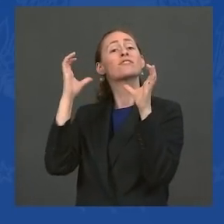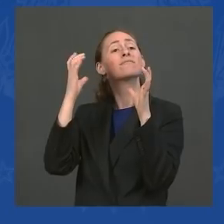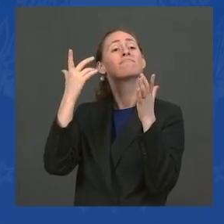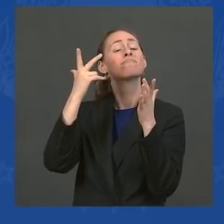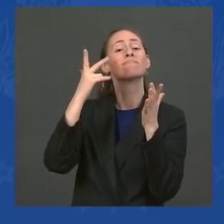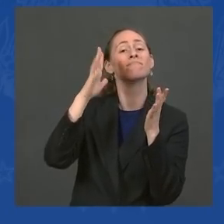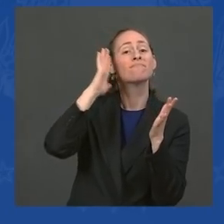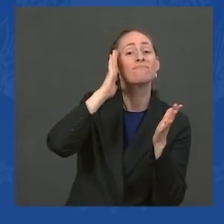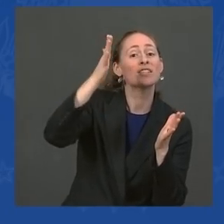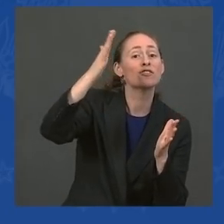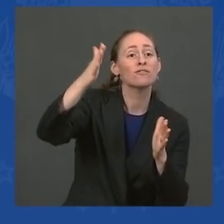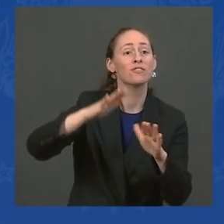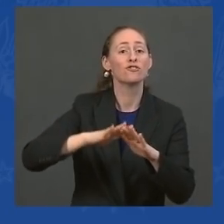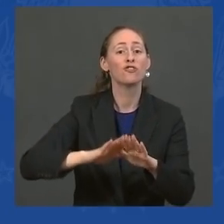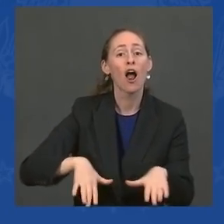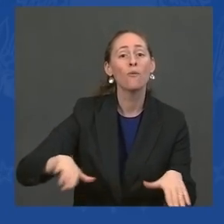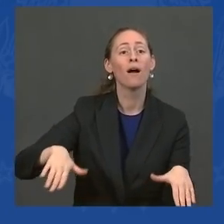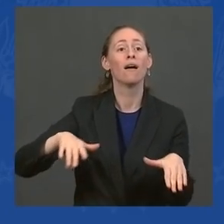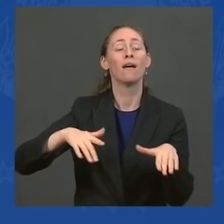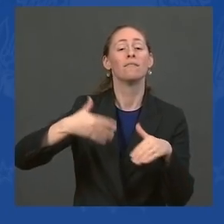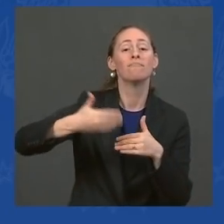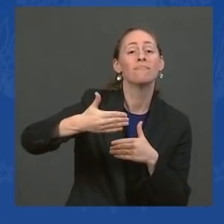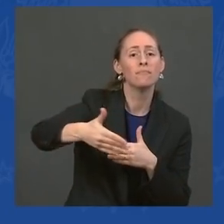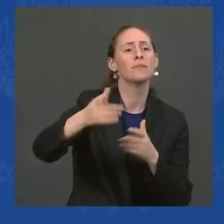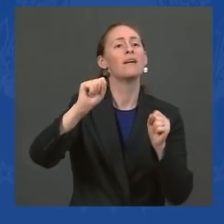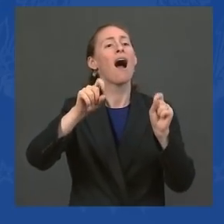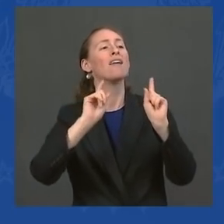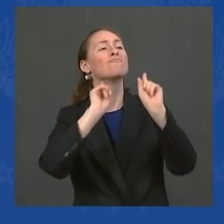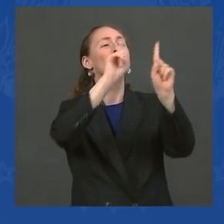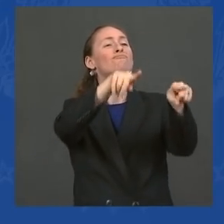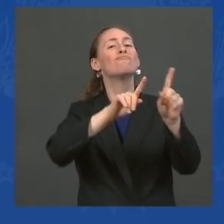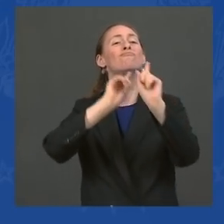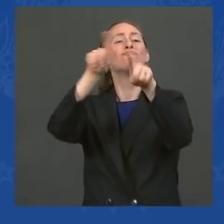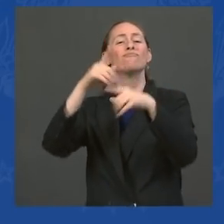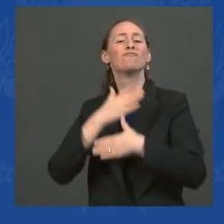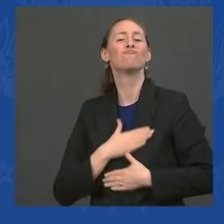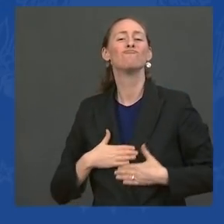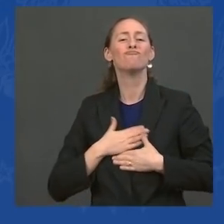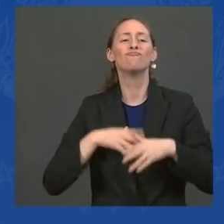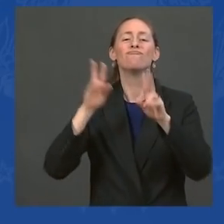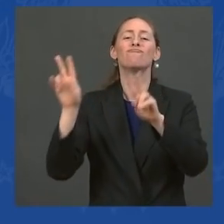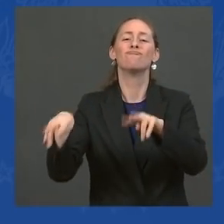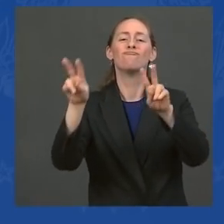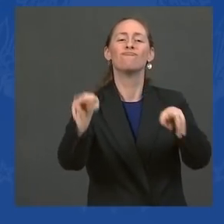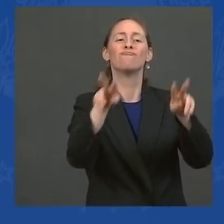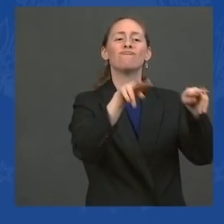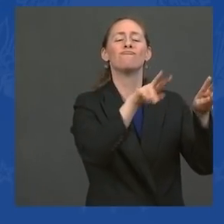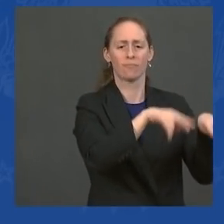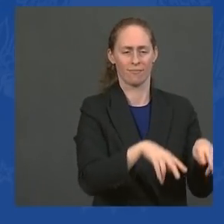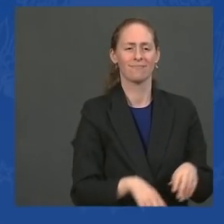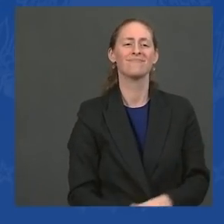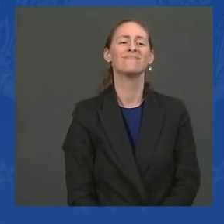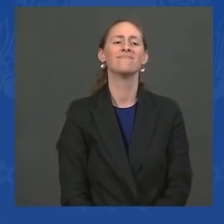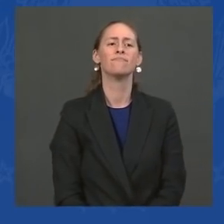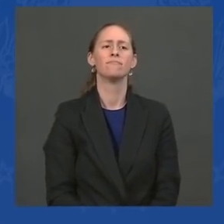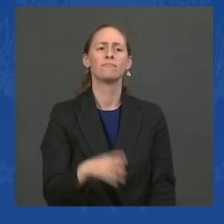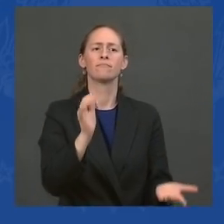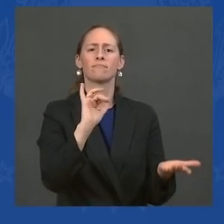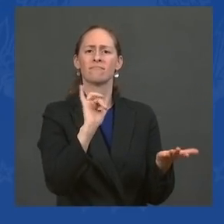and a vision in which we harness the power of our forests and farms and ocean and coast